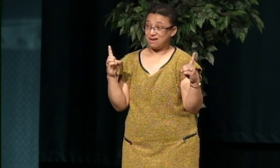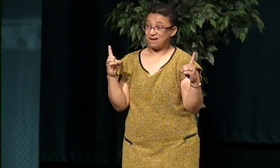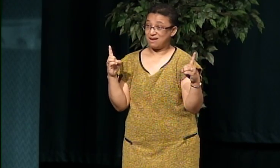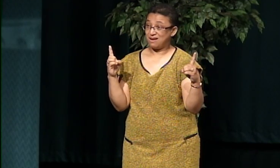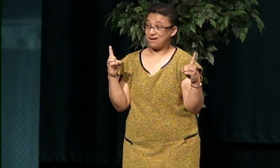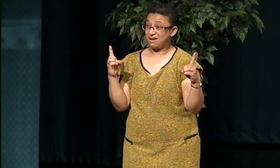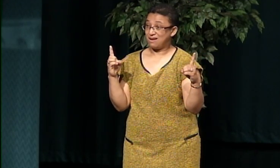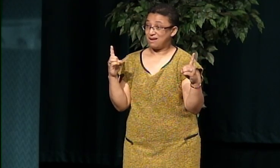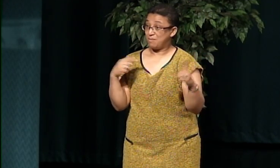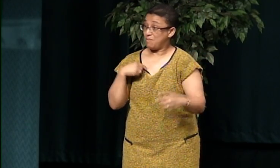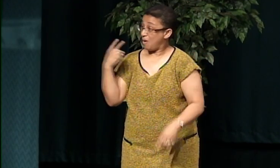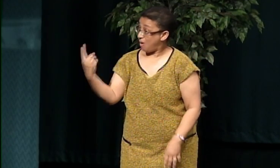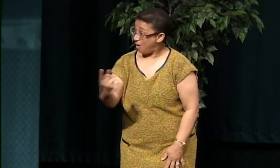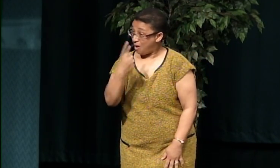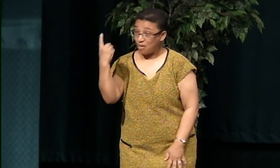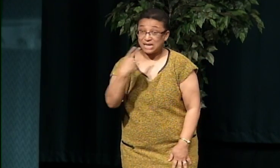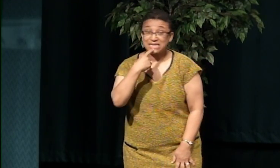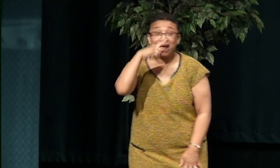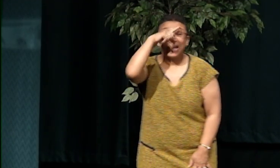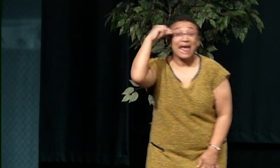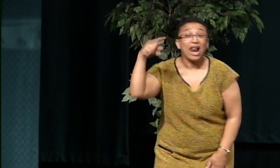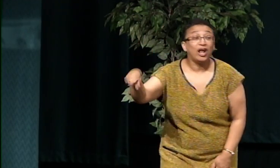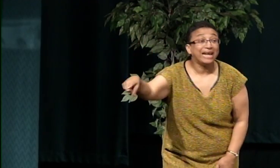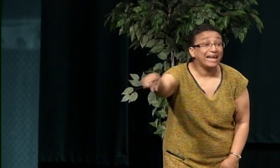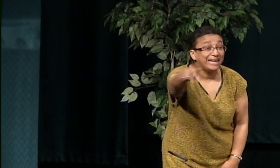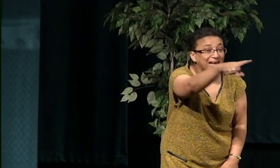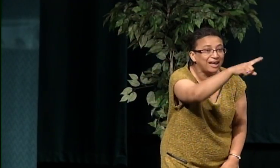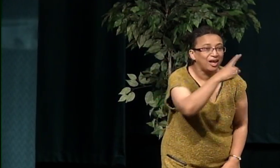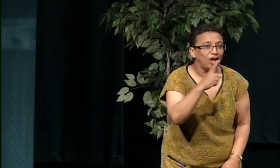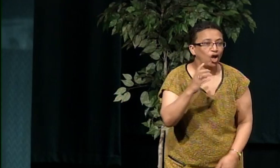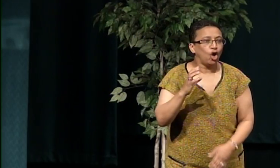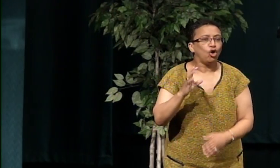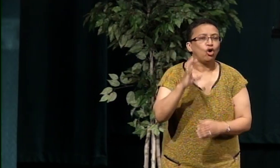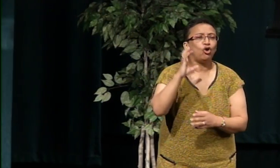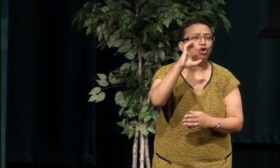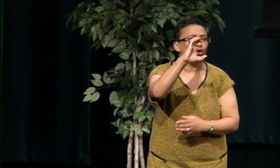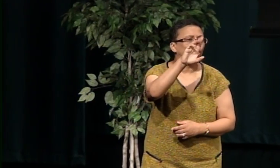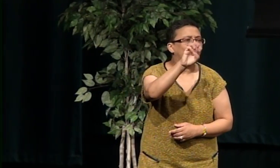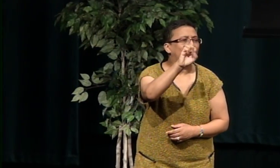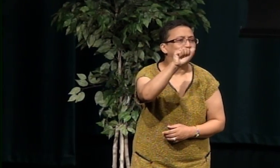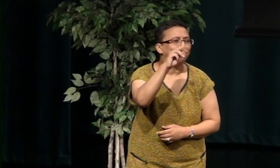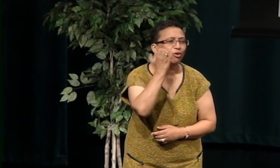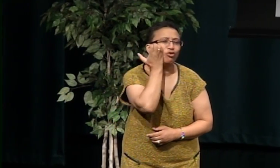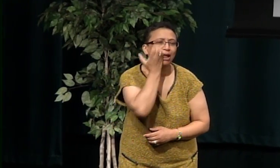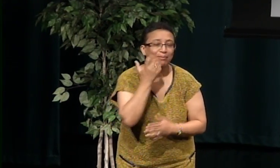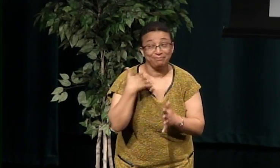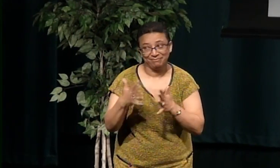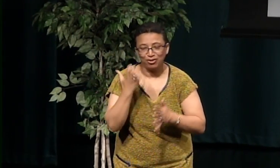of those 72 million are receiving an education. You know, we always hear